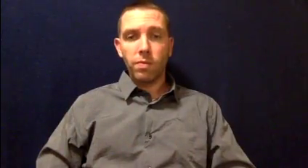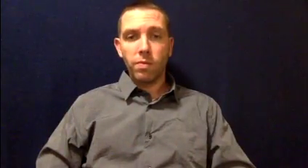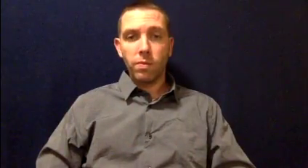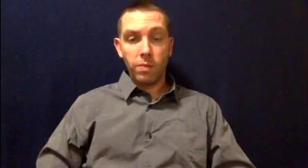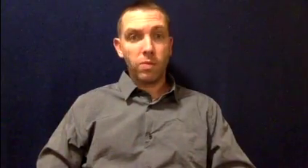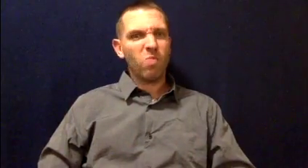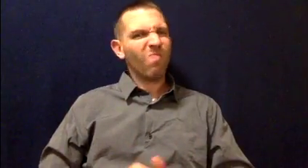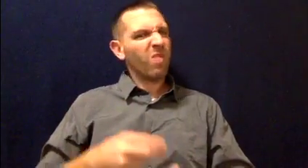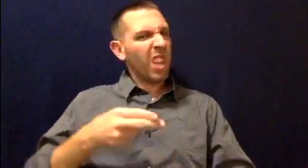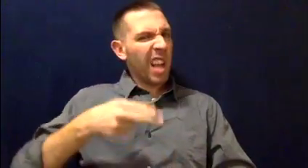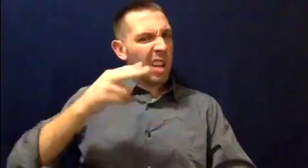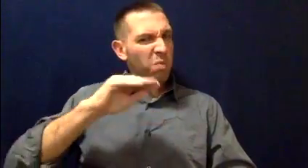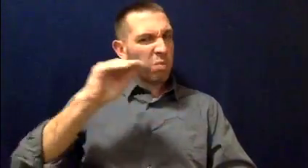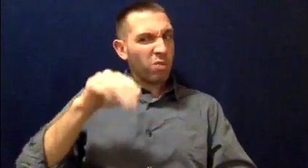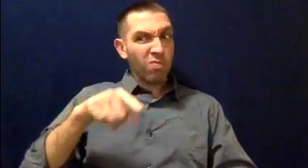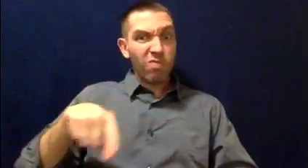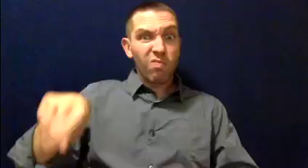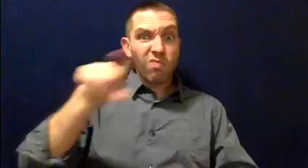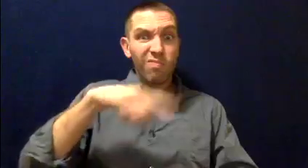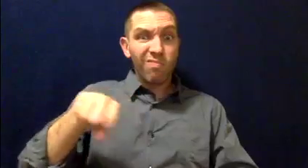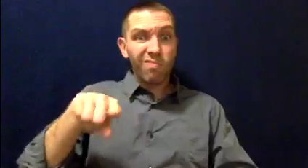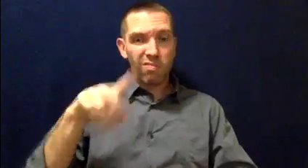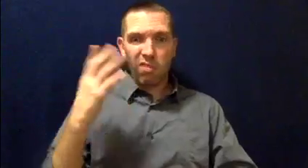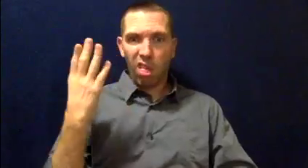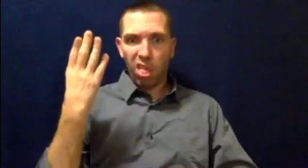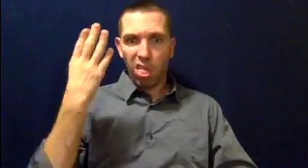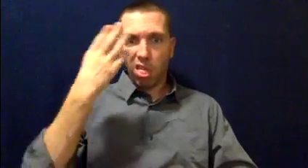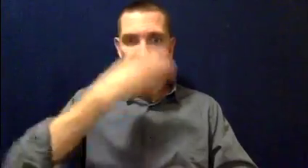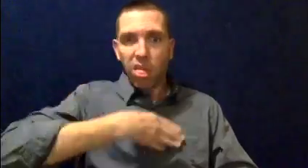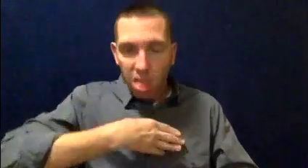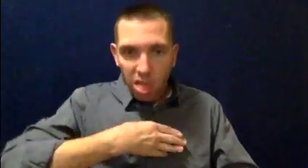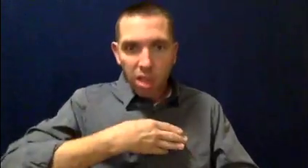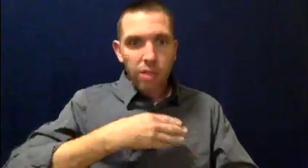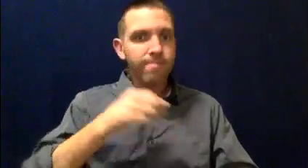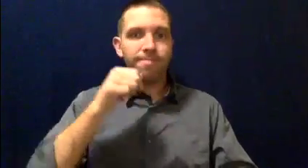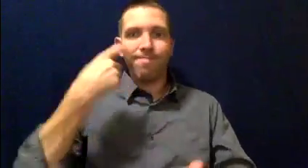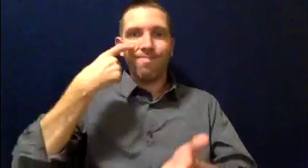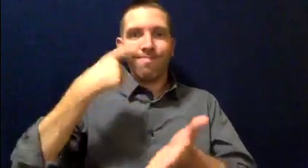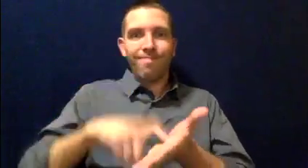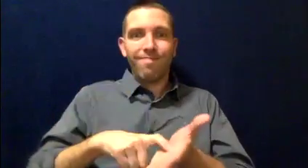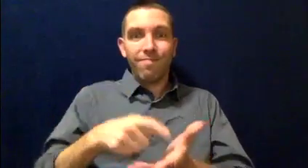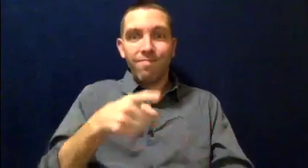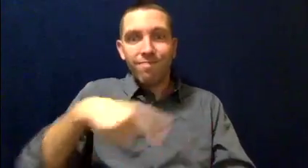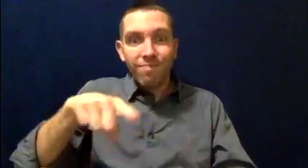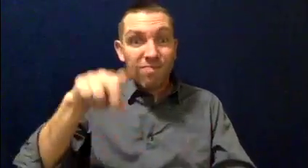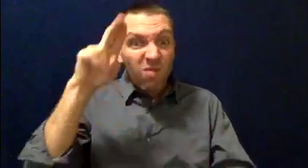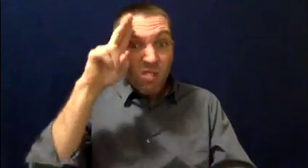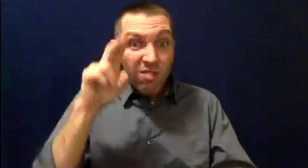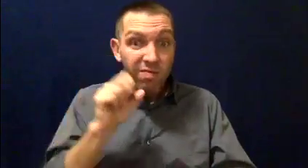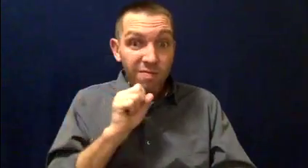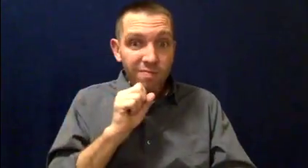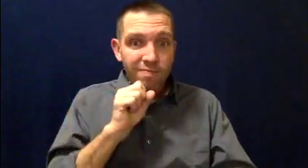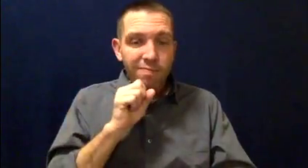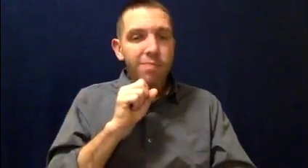Unfortunately, a high percentage of kids with Usher syndrome are overlooked. They may not yet be identified as having Usher.